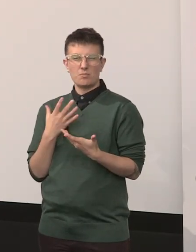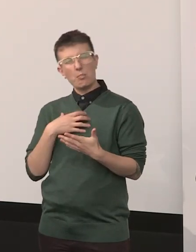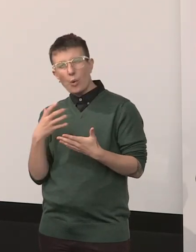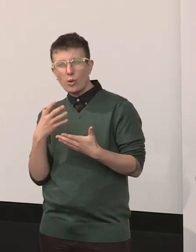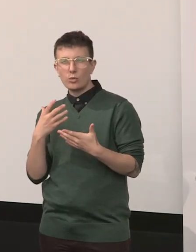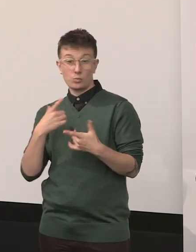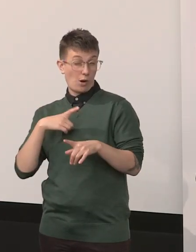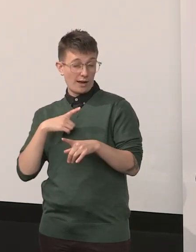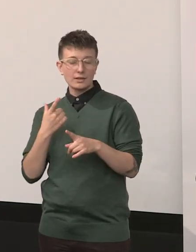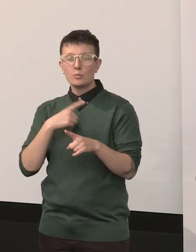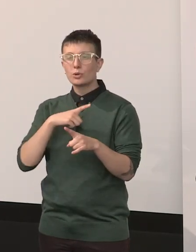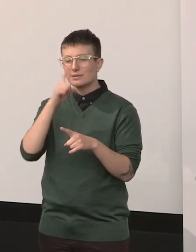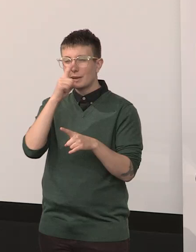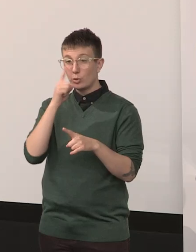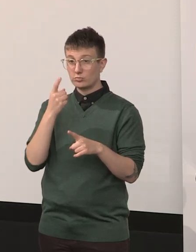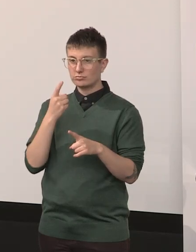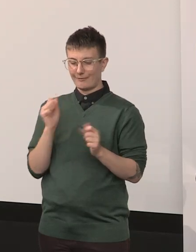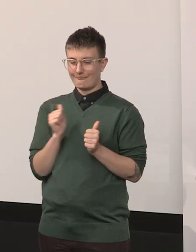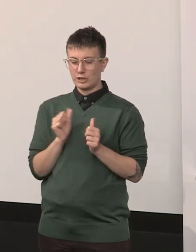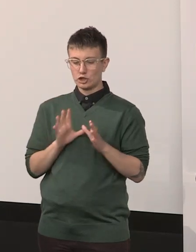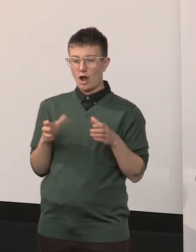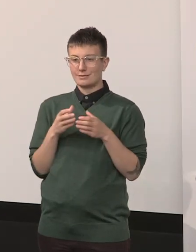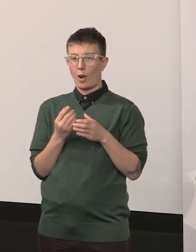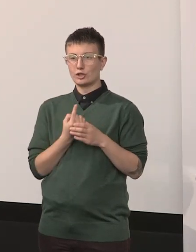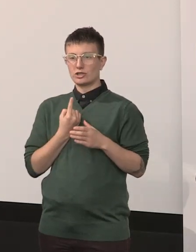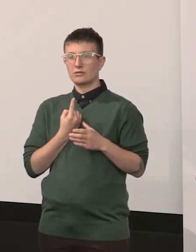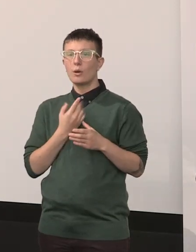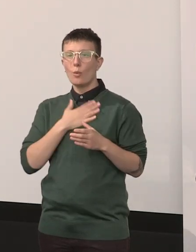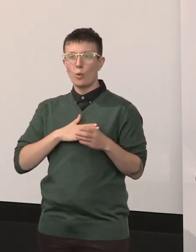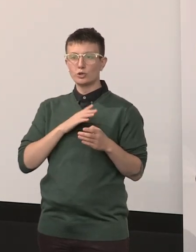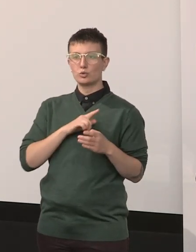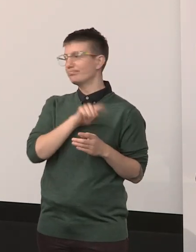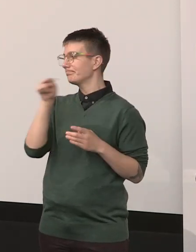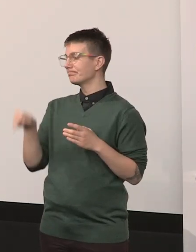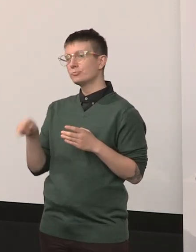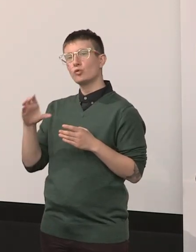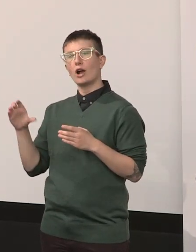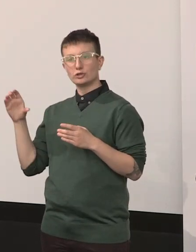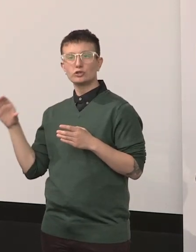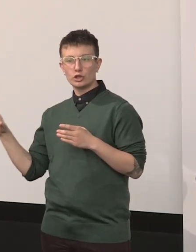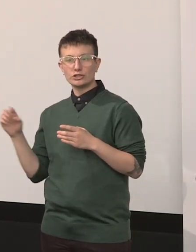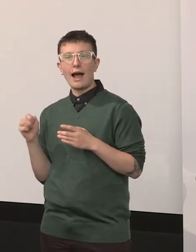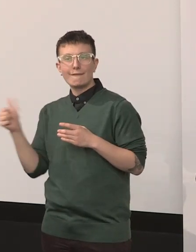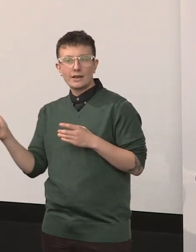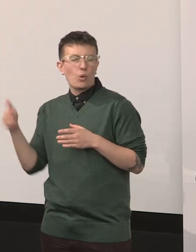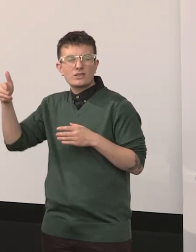so that people who are intending to go to the South Island when they finish their isolation can have the opportunity for a